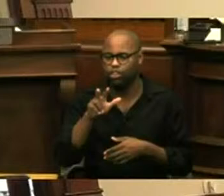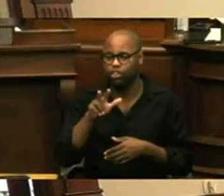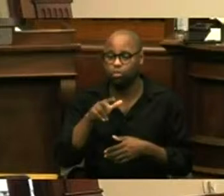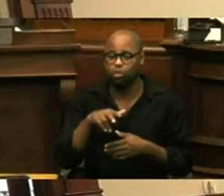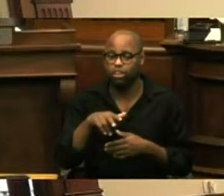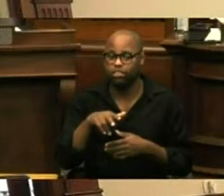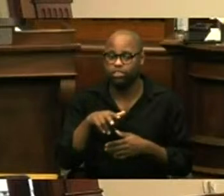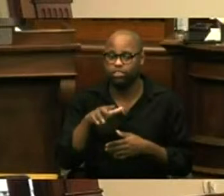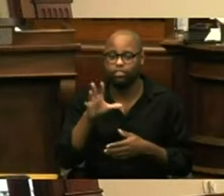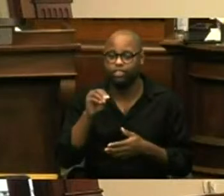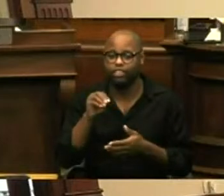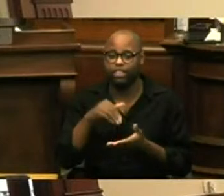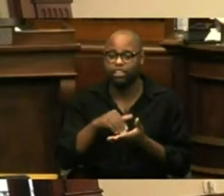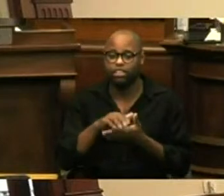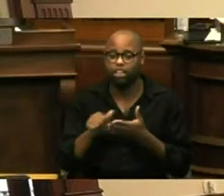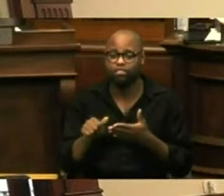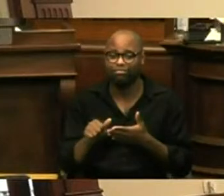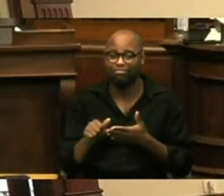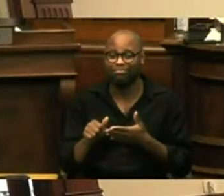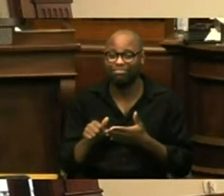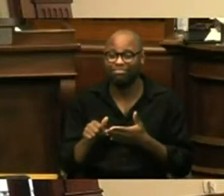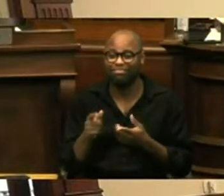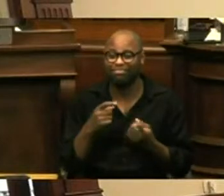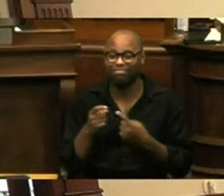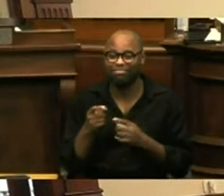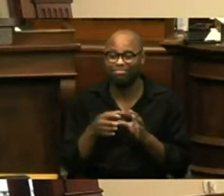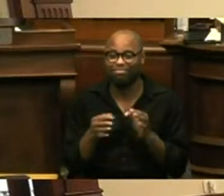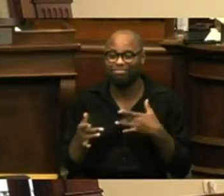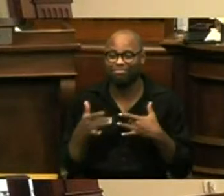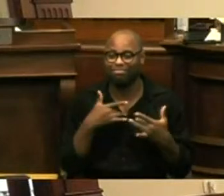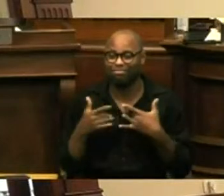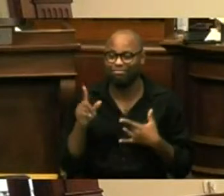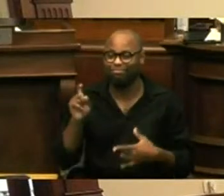a recipient for a total of